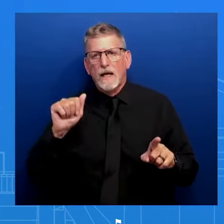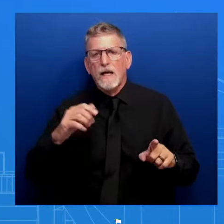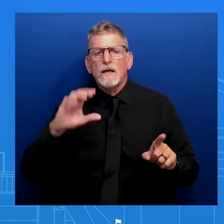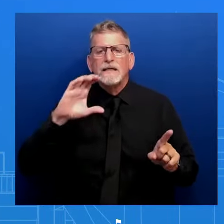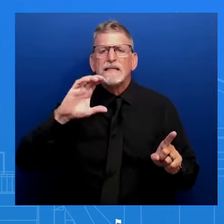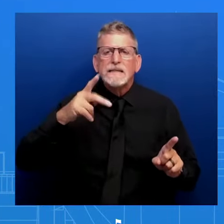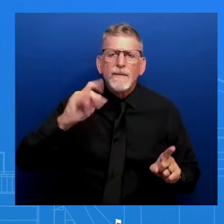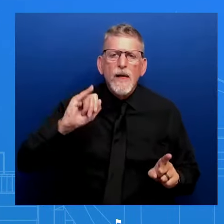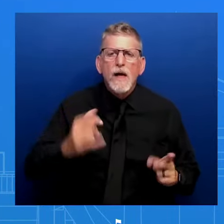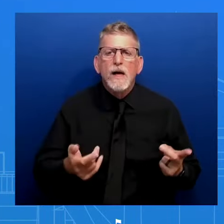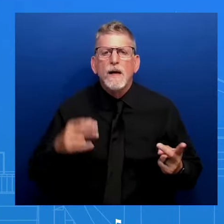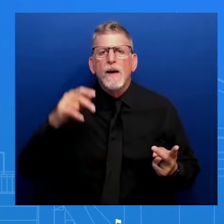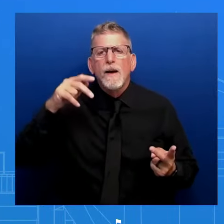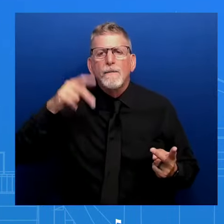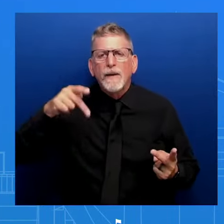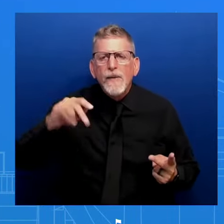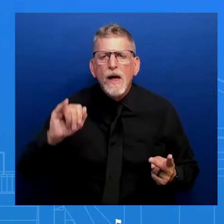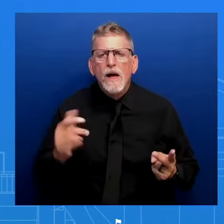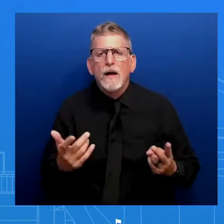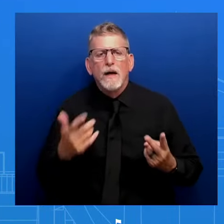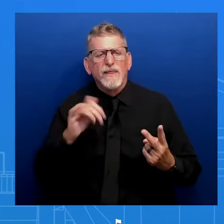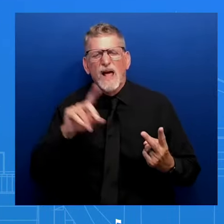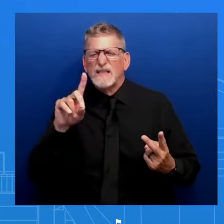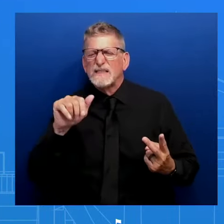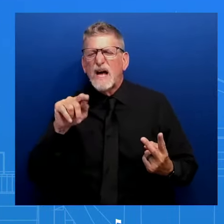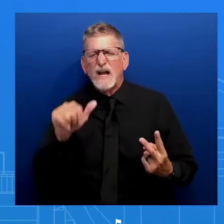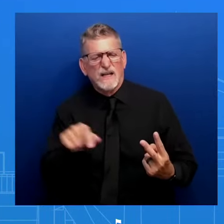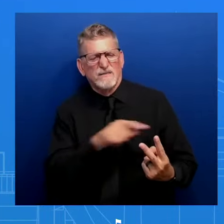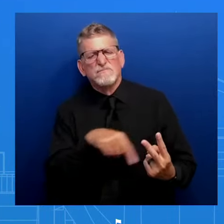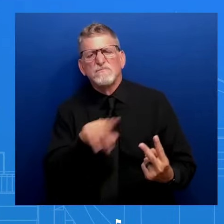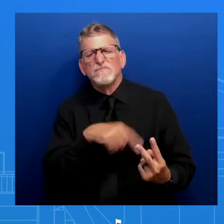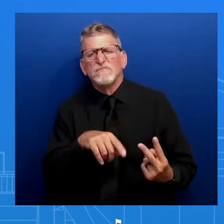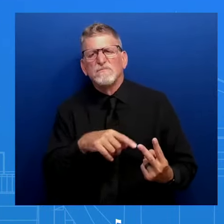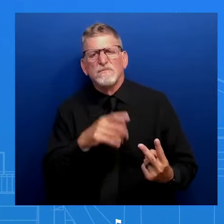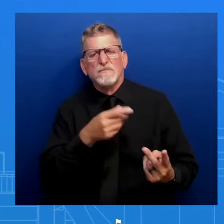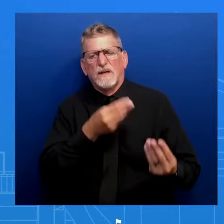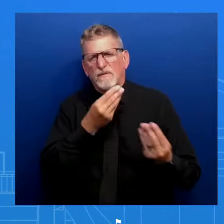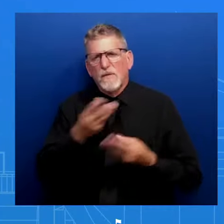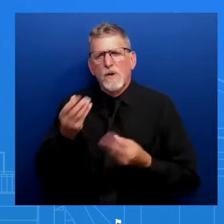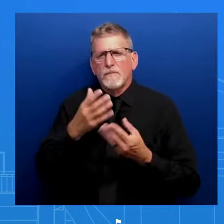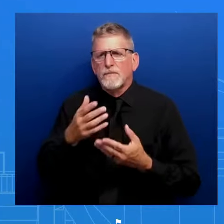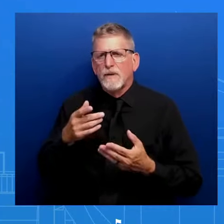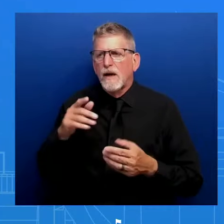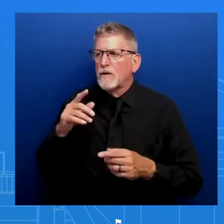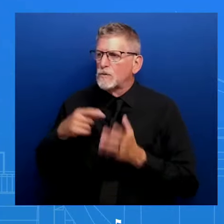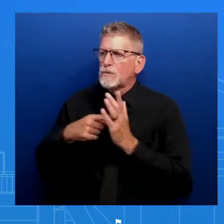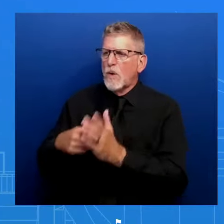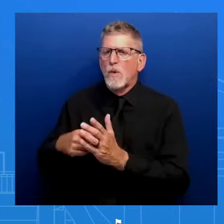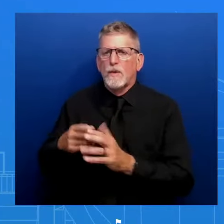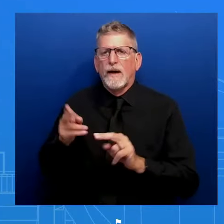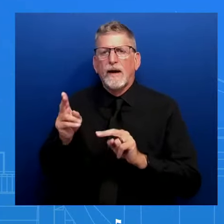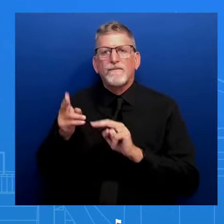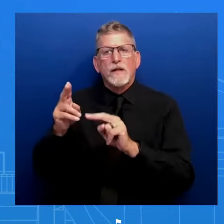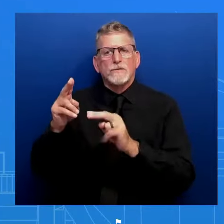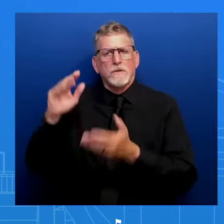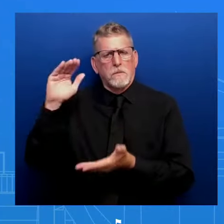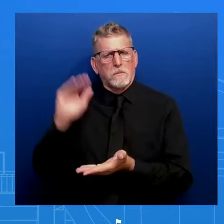Two thirds -- that's -- that's important. Inflation has fallen for 12 months in a row -- 12 months in a row.